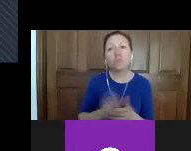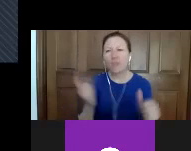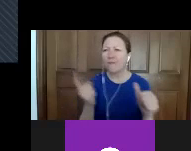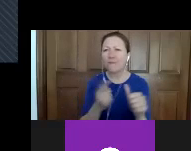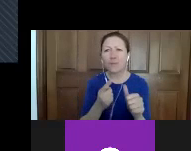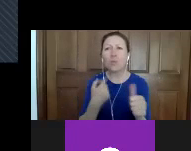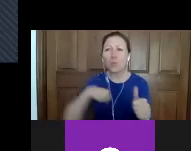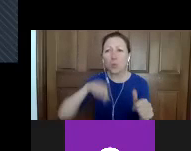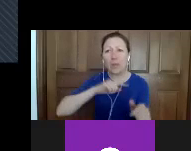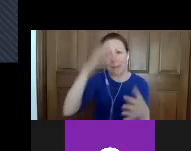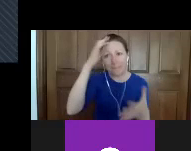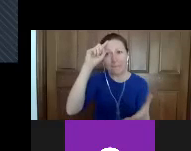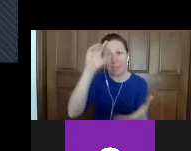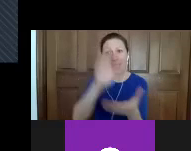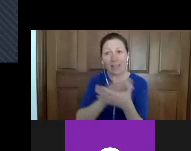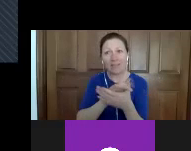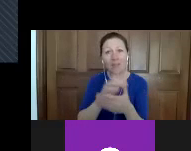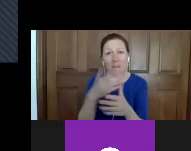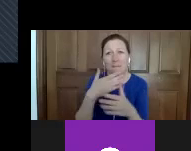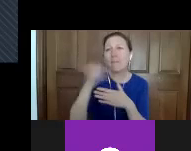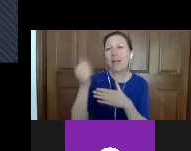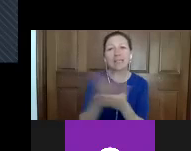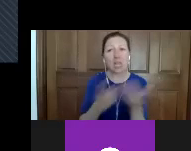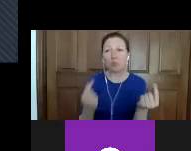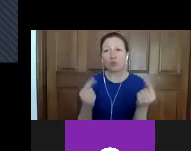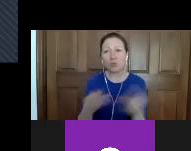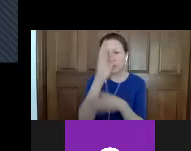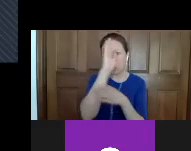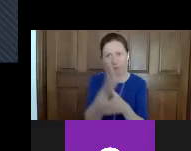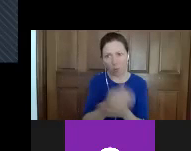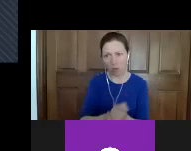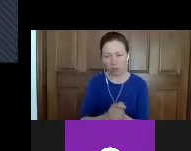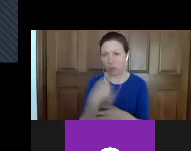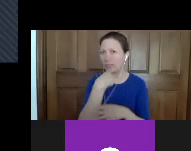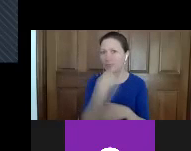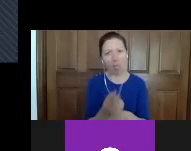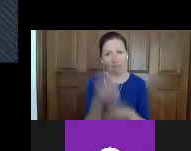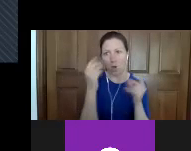here. Sure he is. He just can't physically manifest it, can't present it. So disclosure